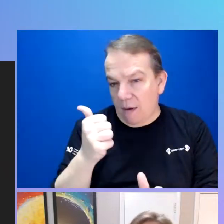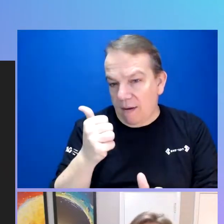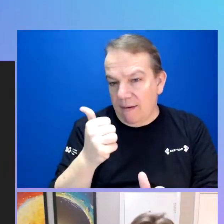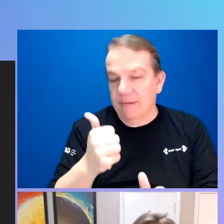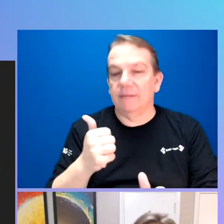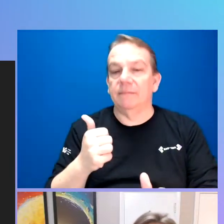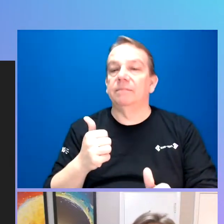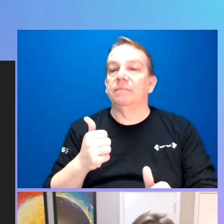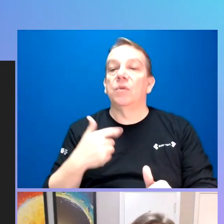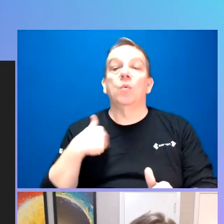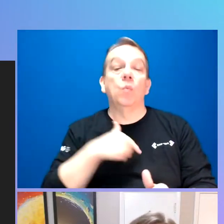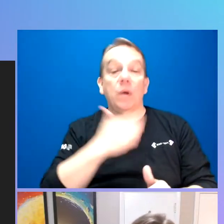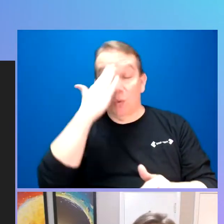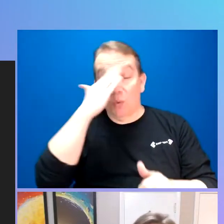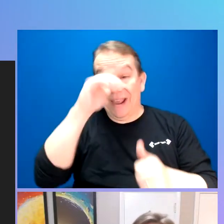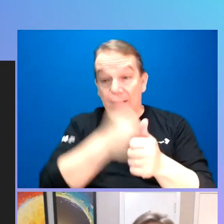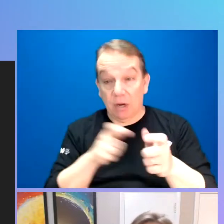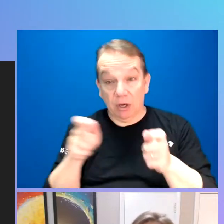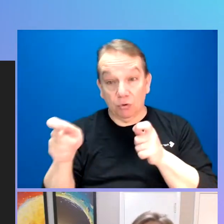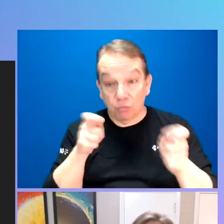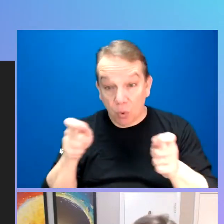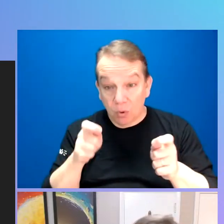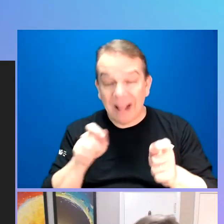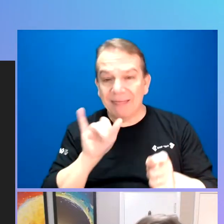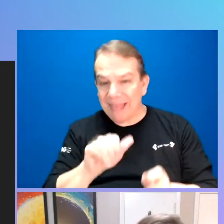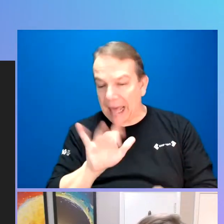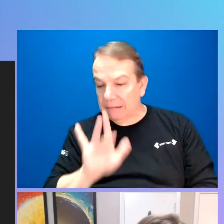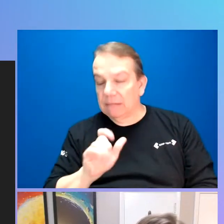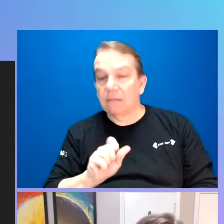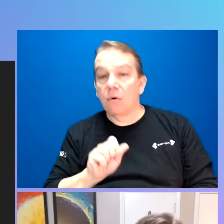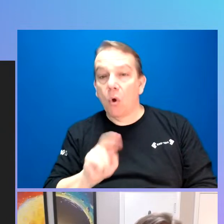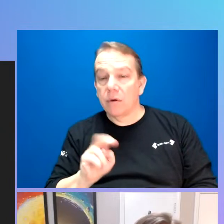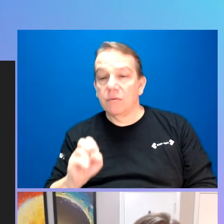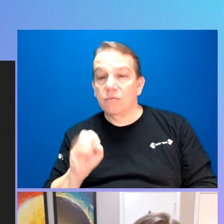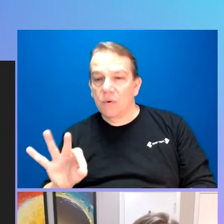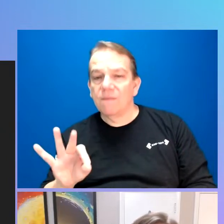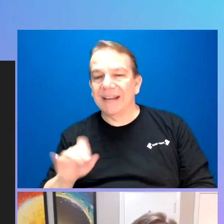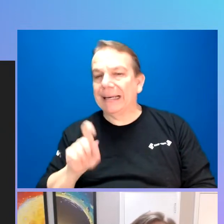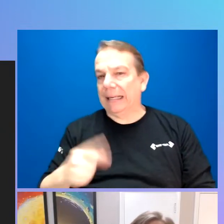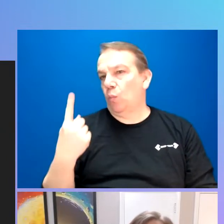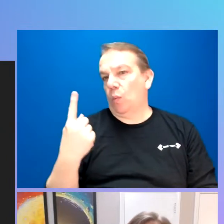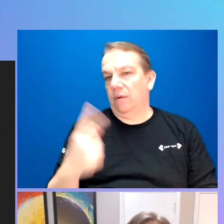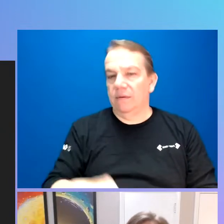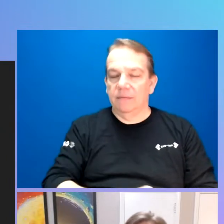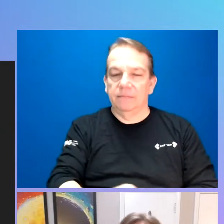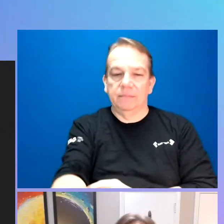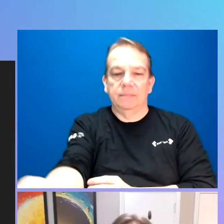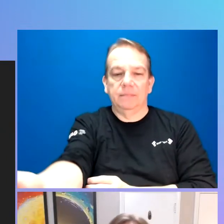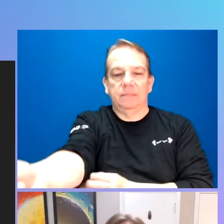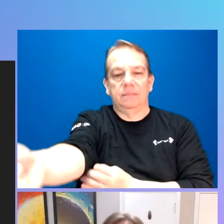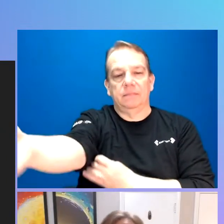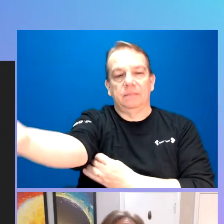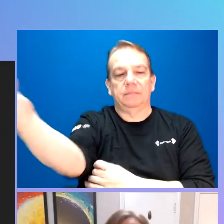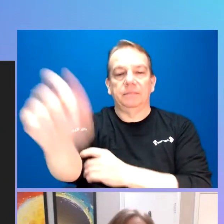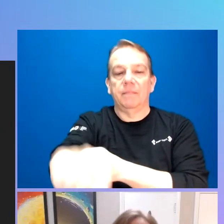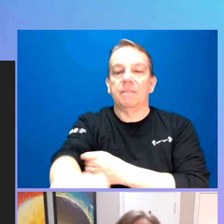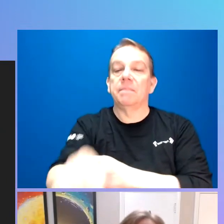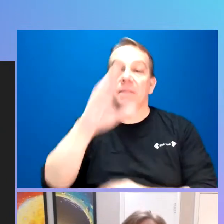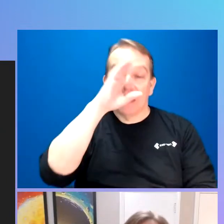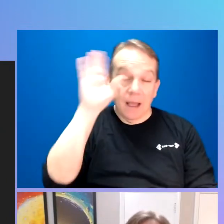we know that every control, including this switch, needs one. Next I know that screen